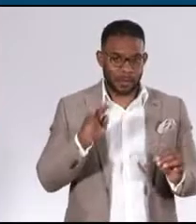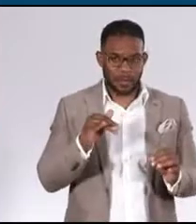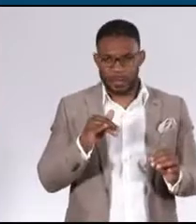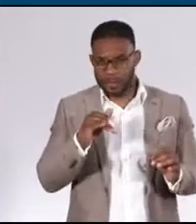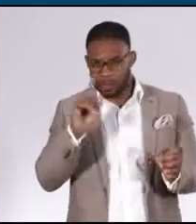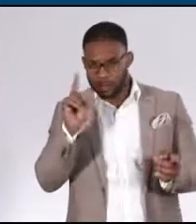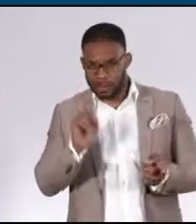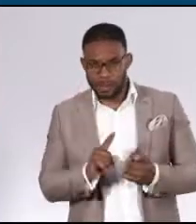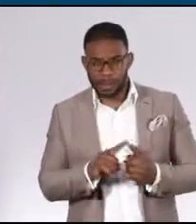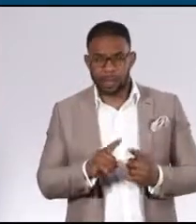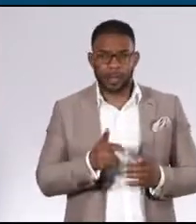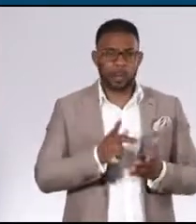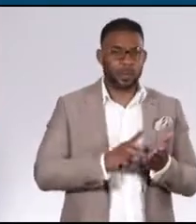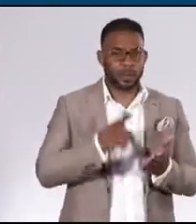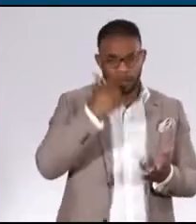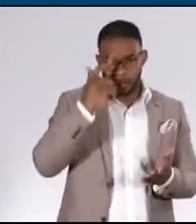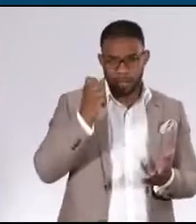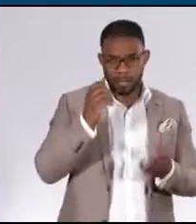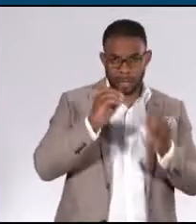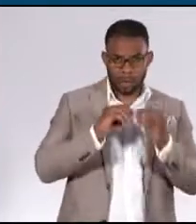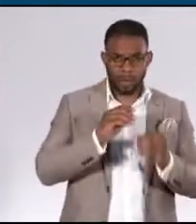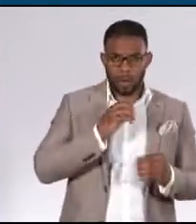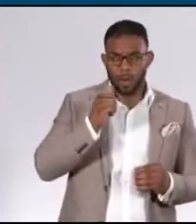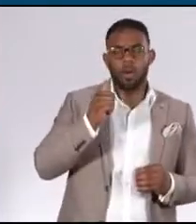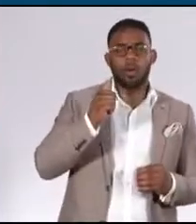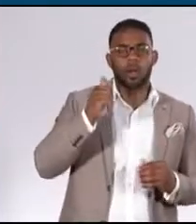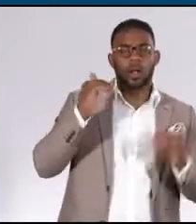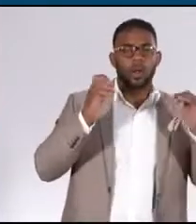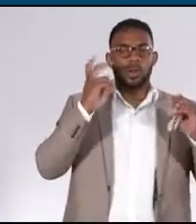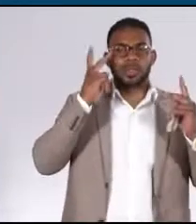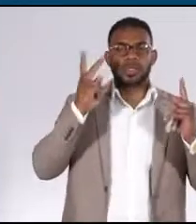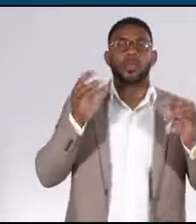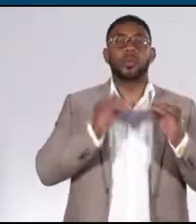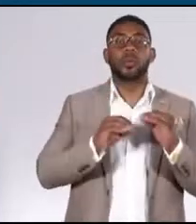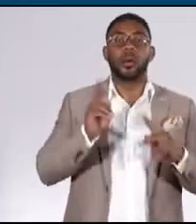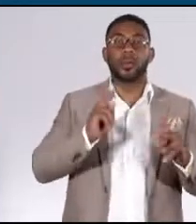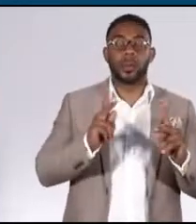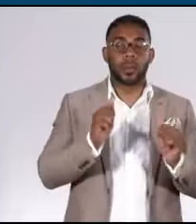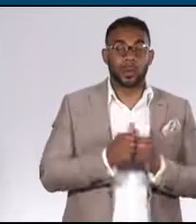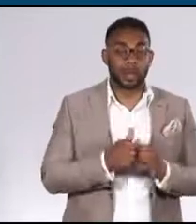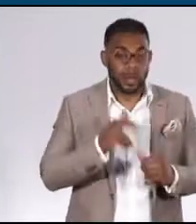But purely it's because the number of older adults are seeing more people with hearing loss over time.